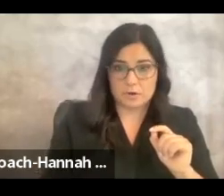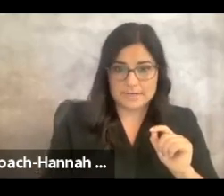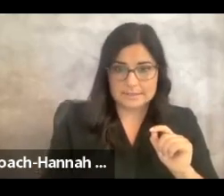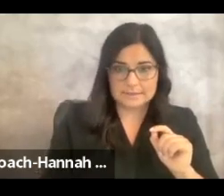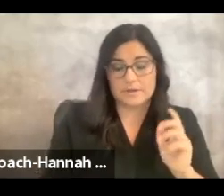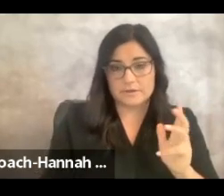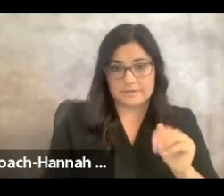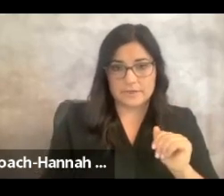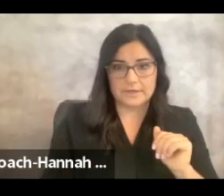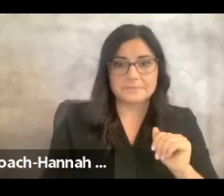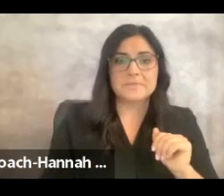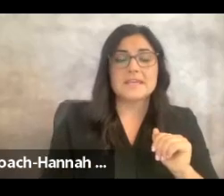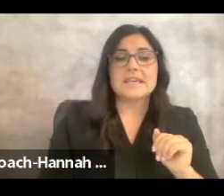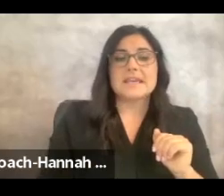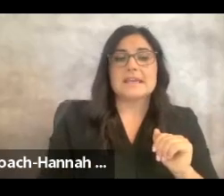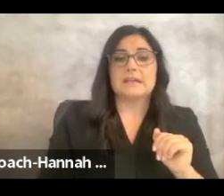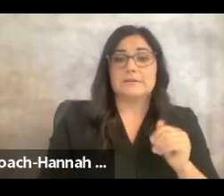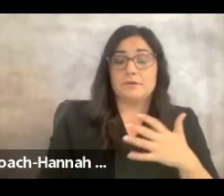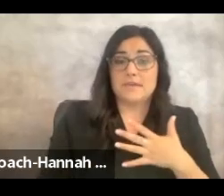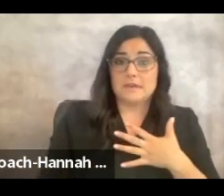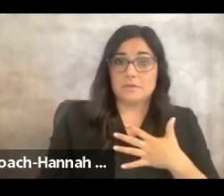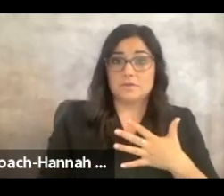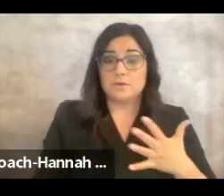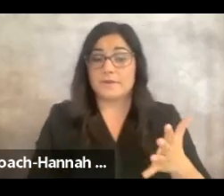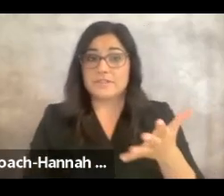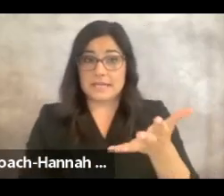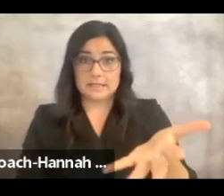performance whether you're deaf or hearing and for me or those of you who have taken